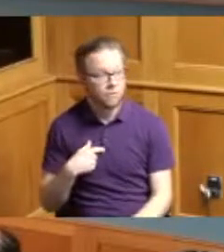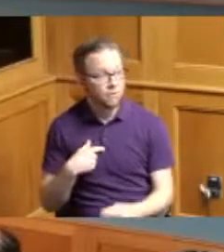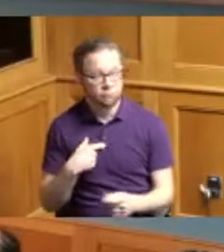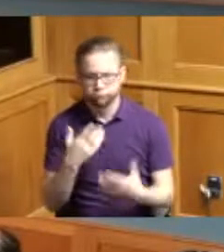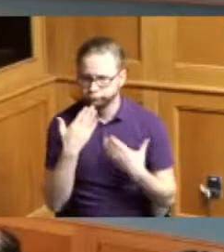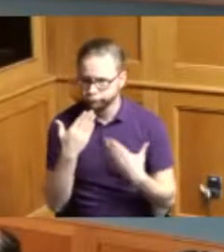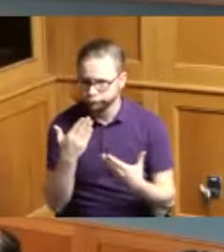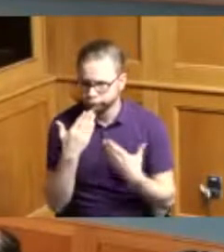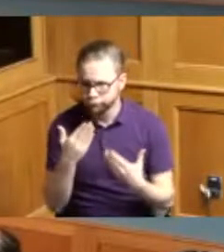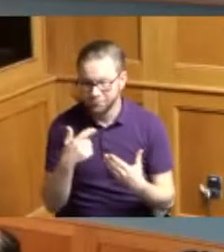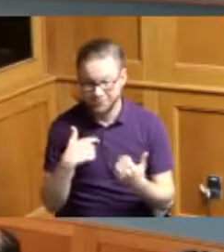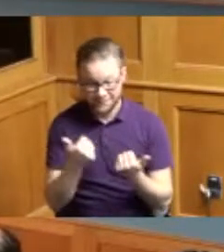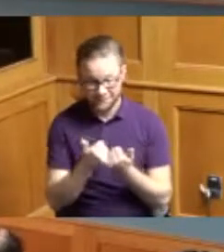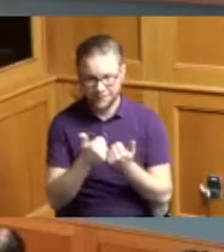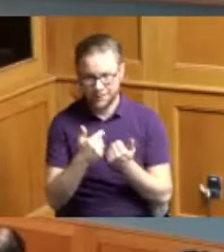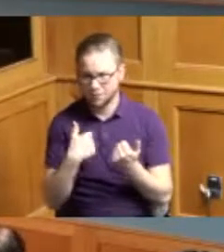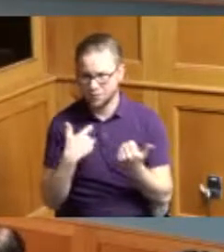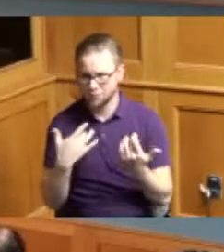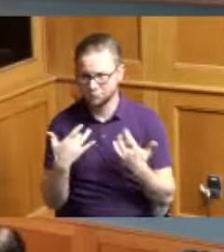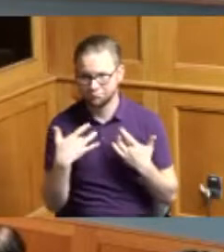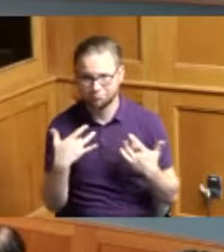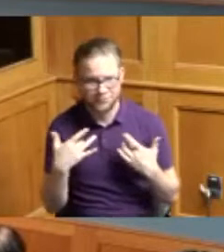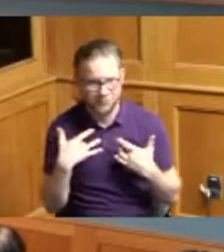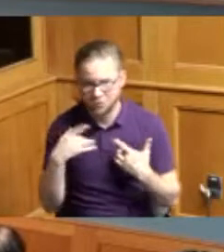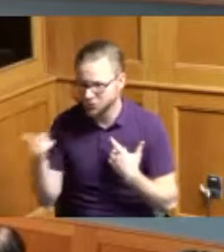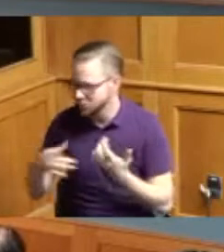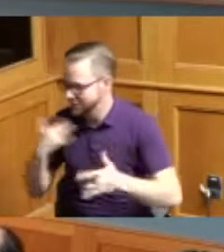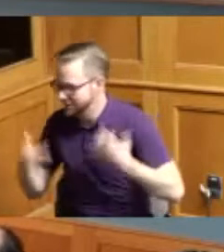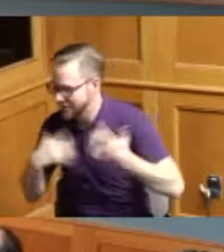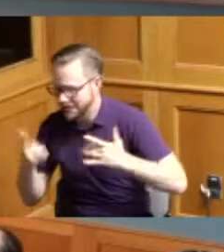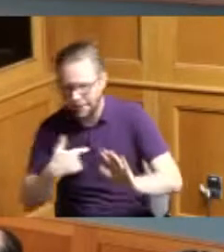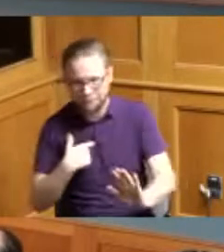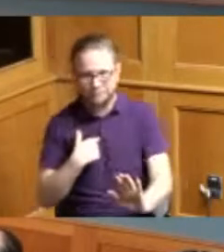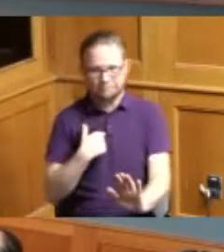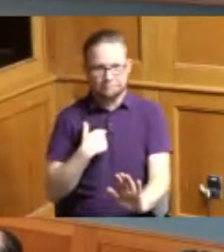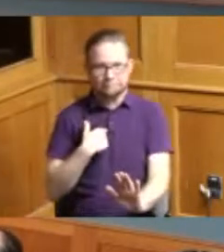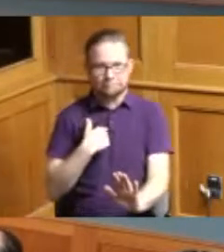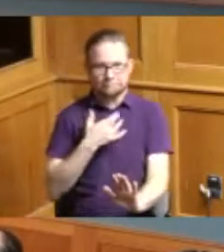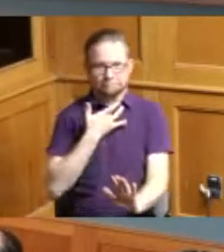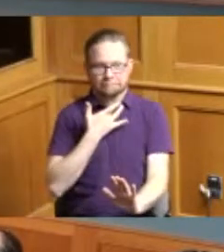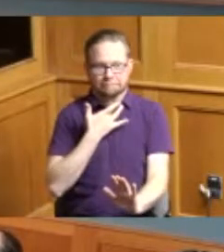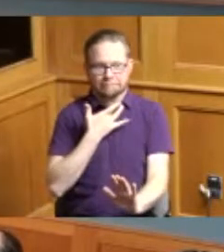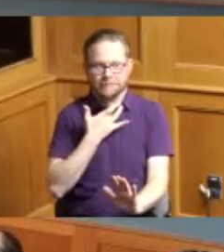I was worried as you were jubilation after the first half of that game but we managed to pull